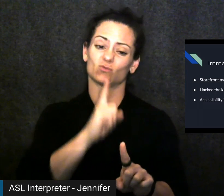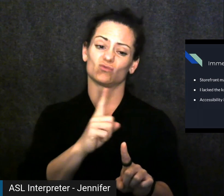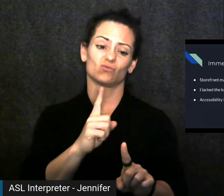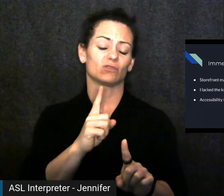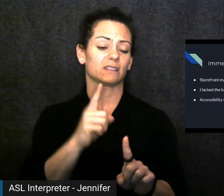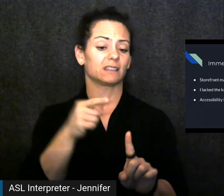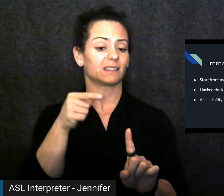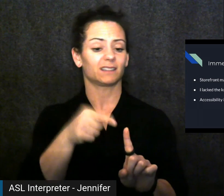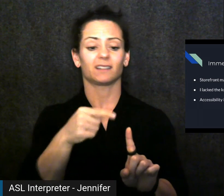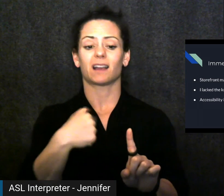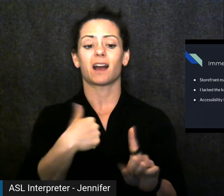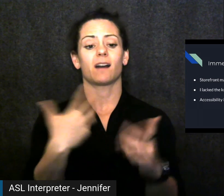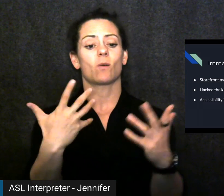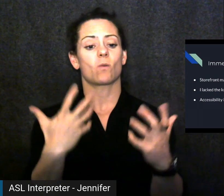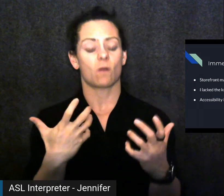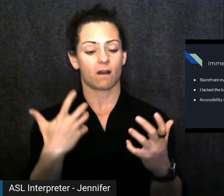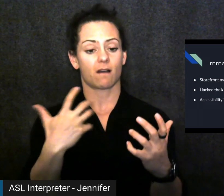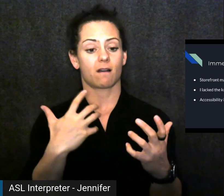than just checking boxes.